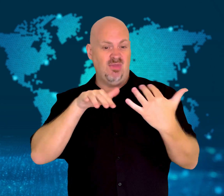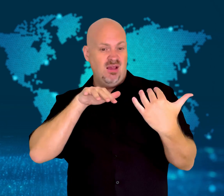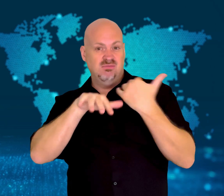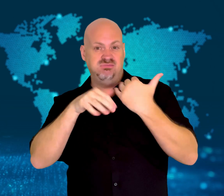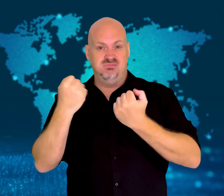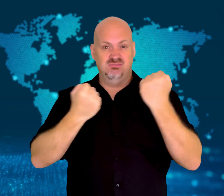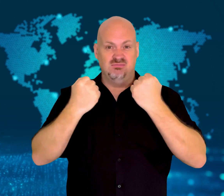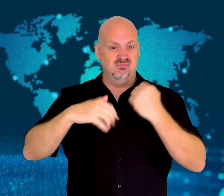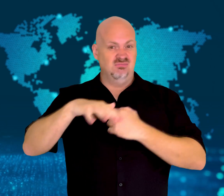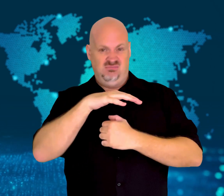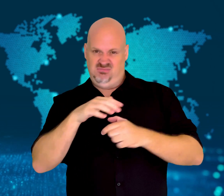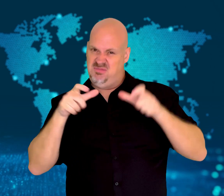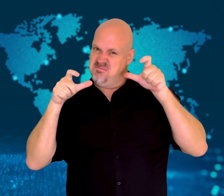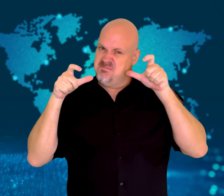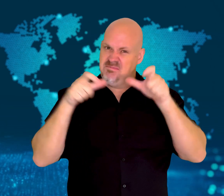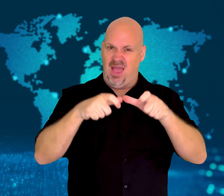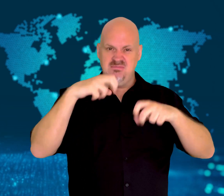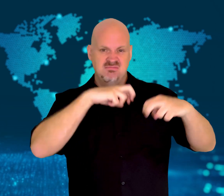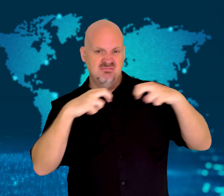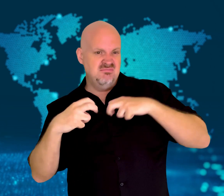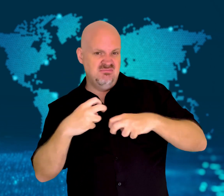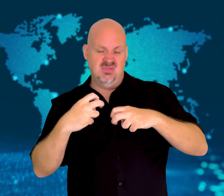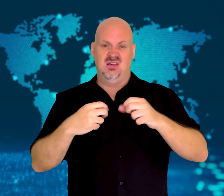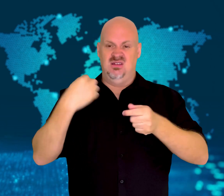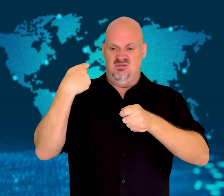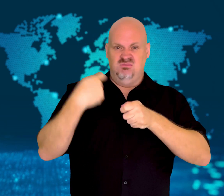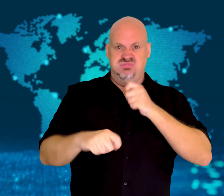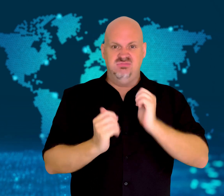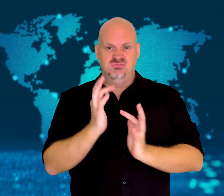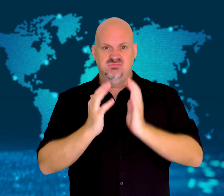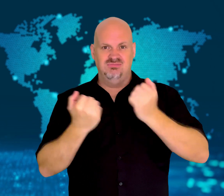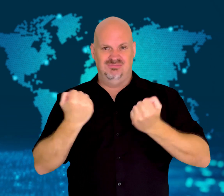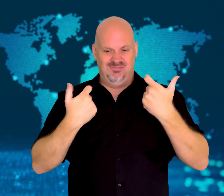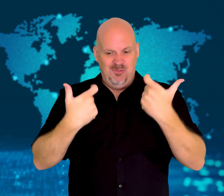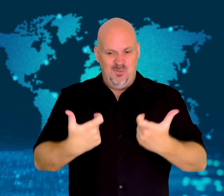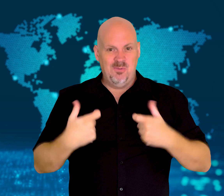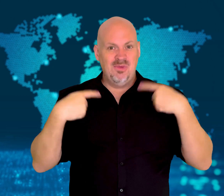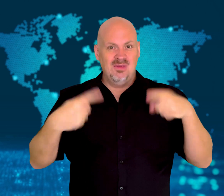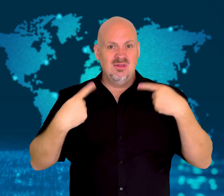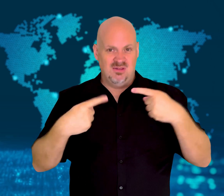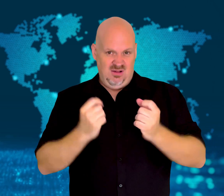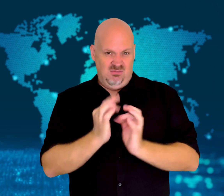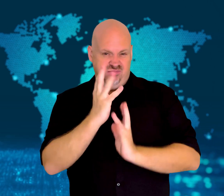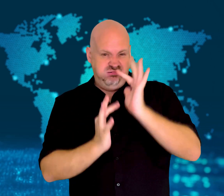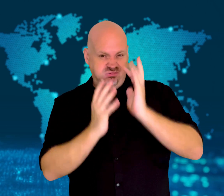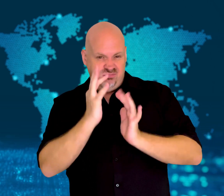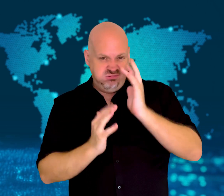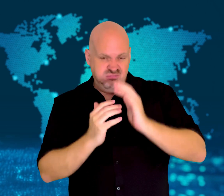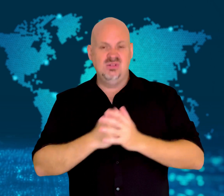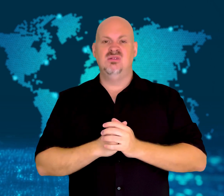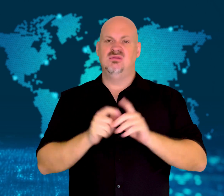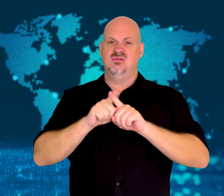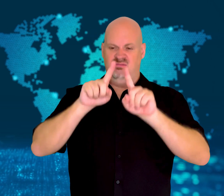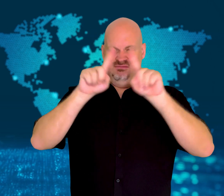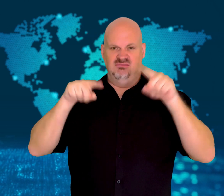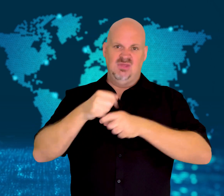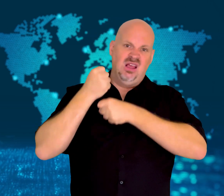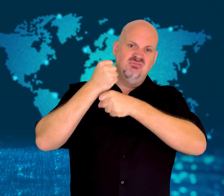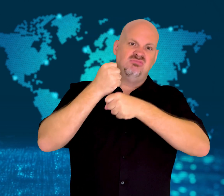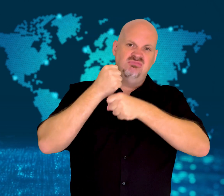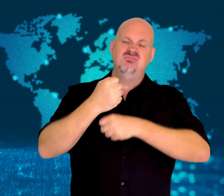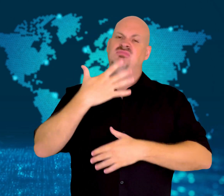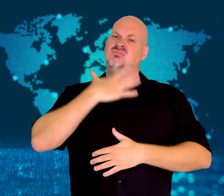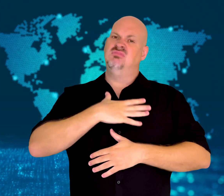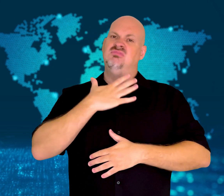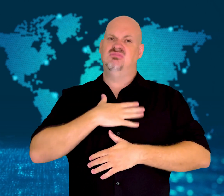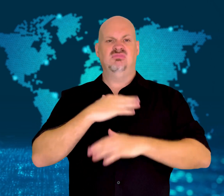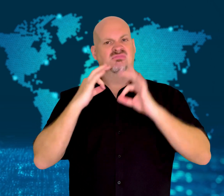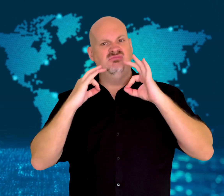They blocked the highway, set tires on fire,